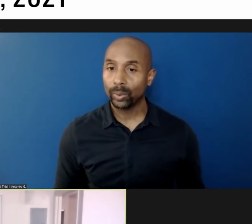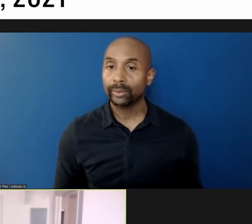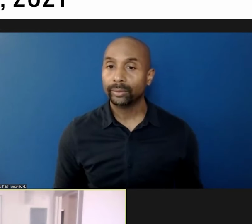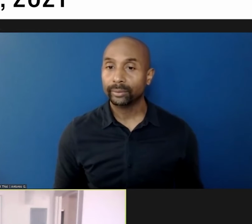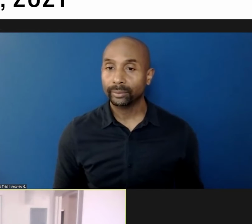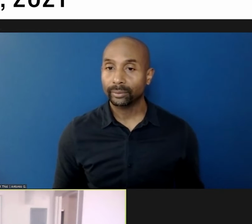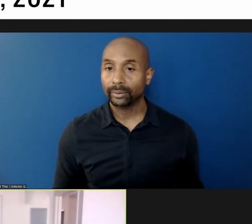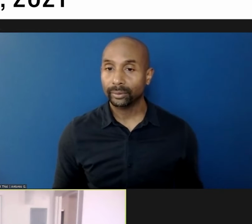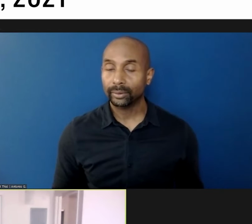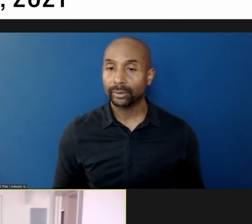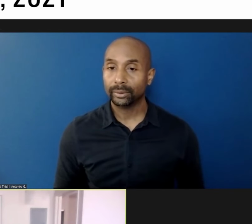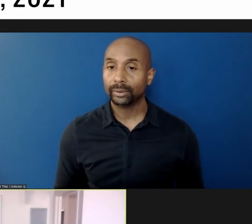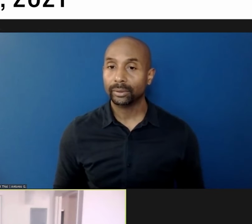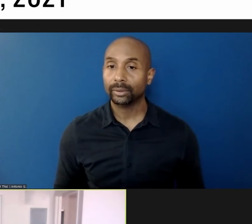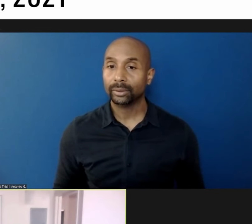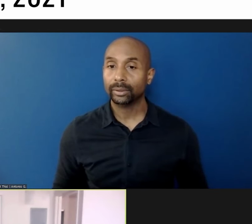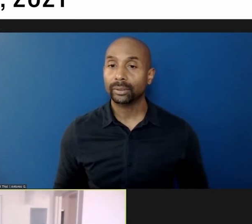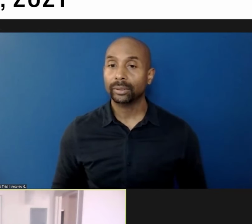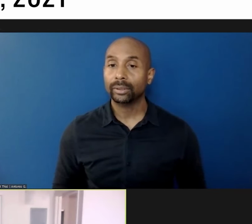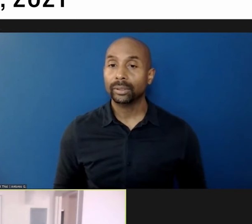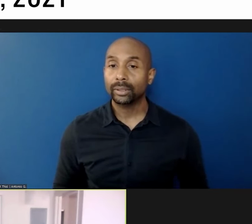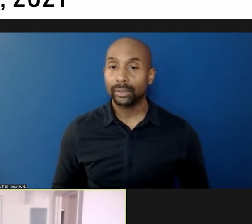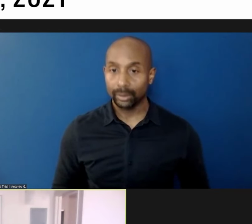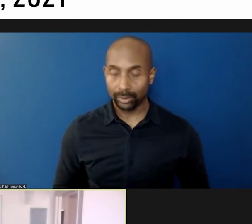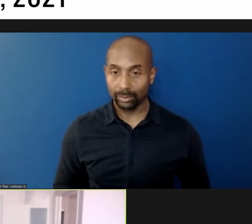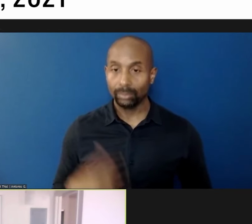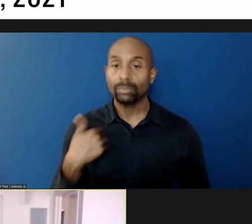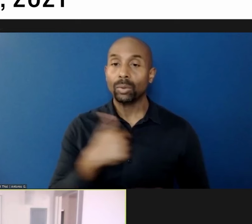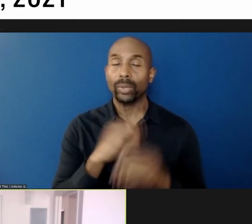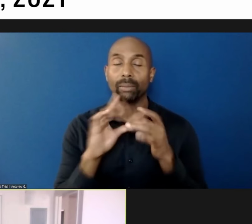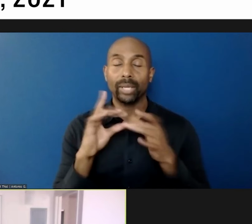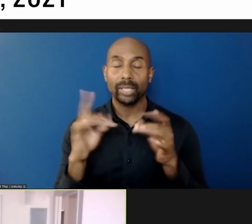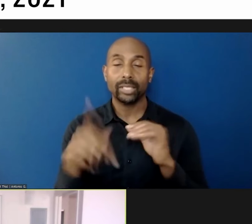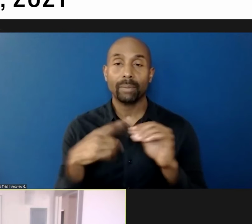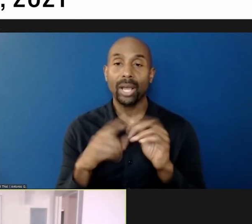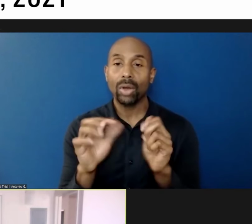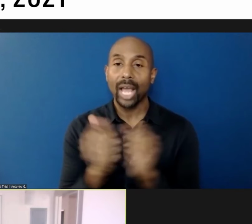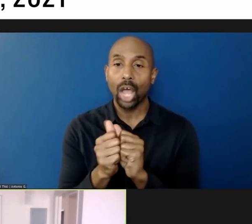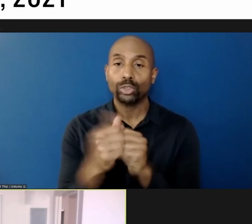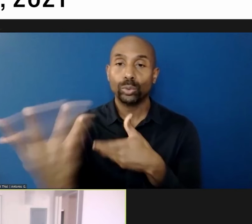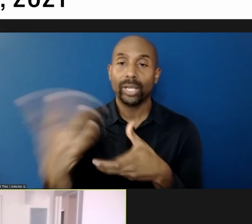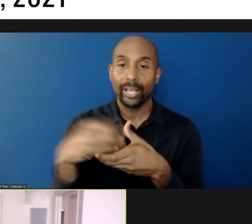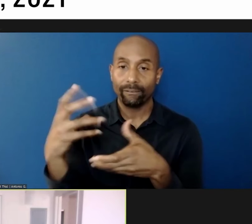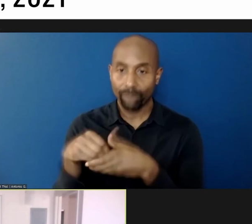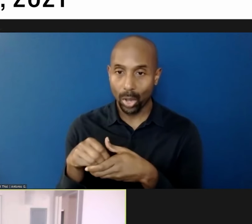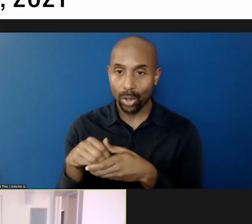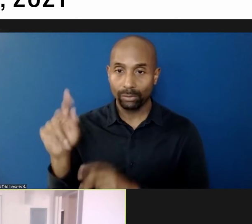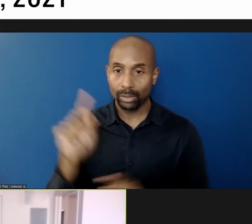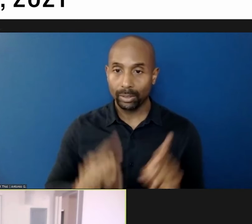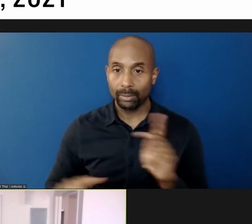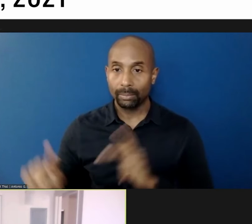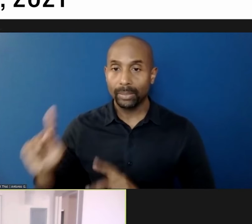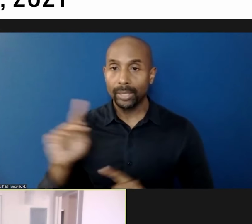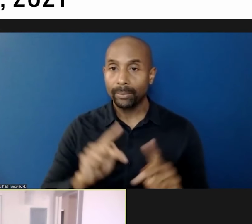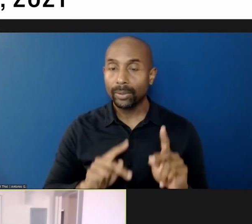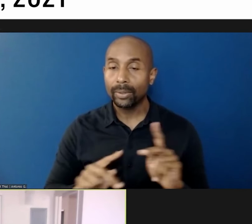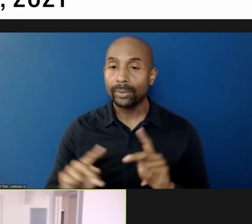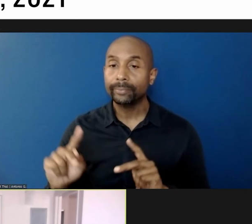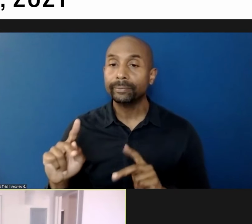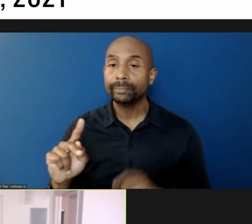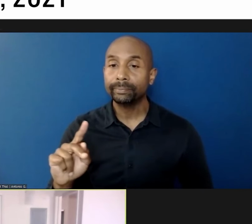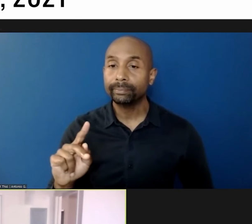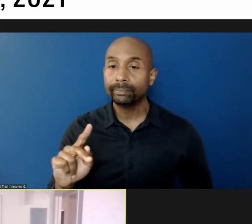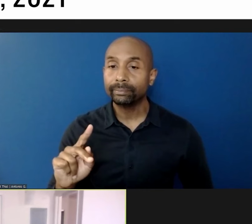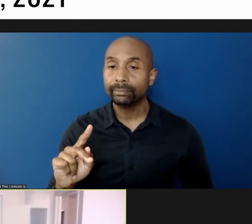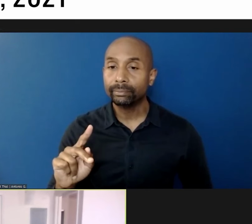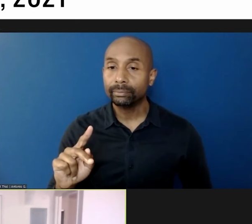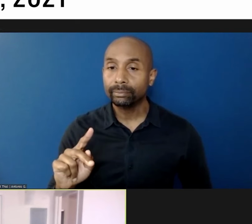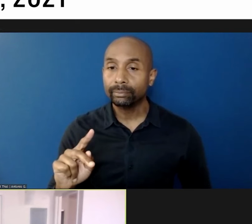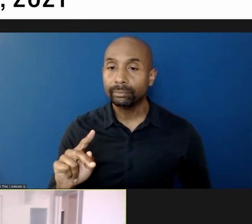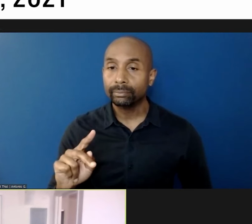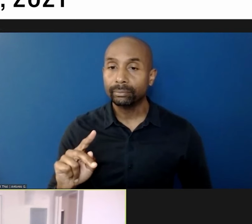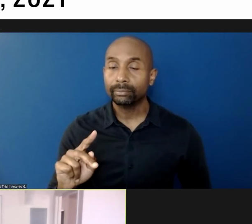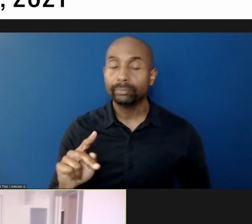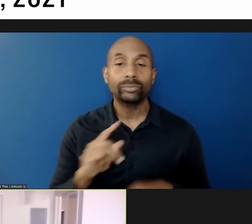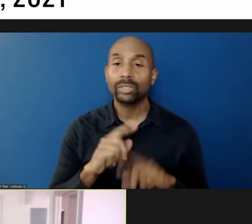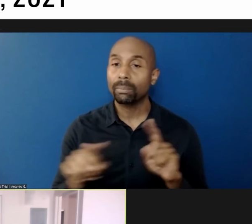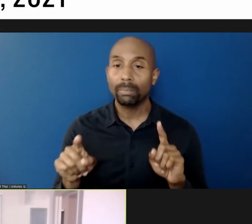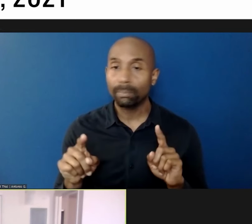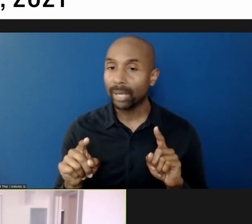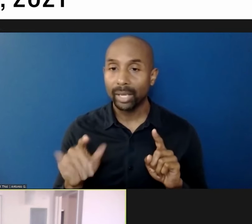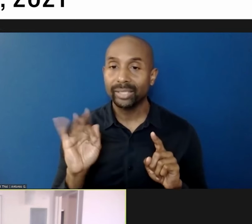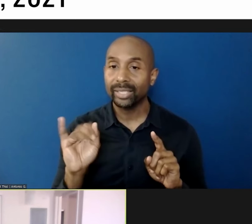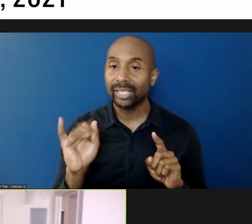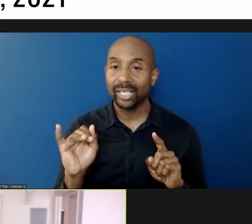I'm going to be honest. You talk about how you get people involved, well, it doesn't